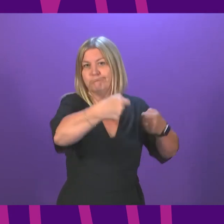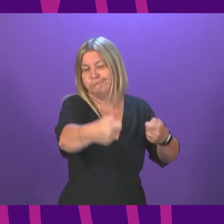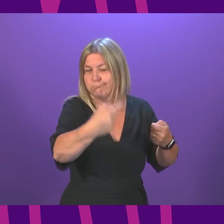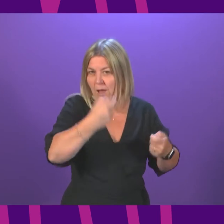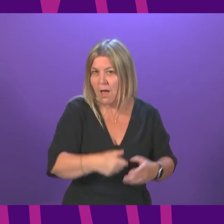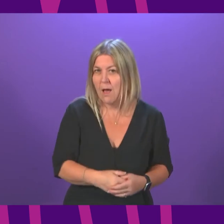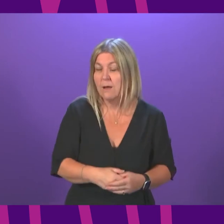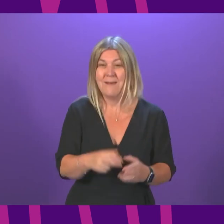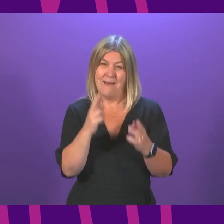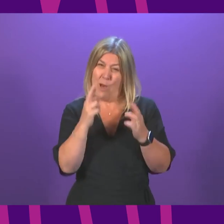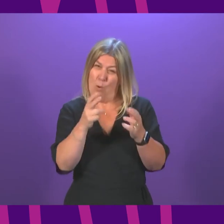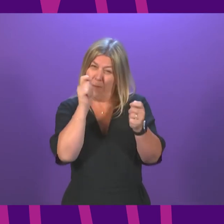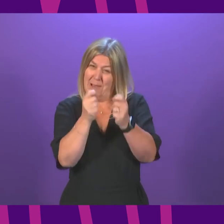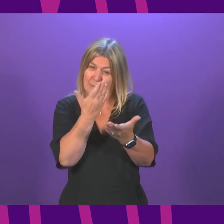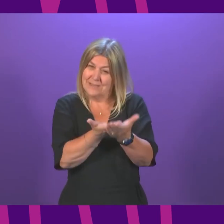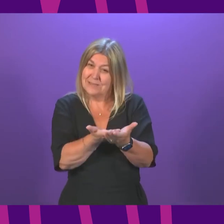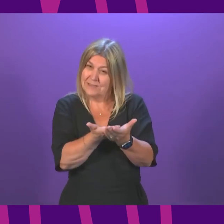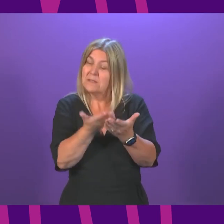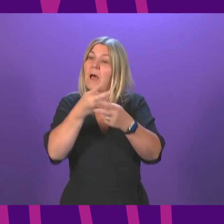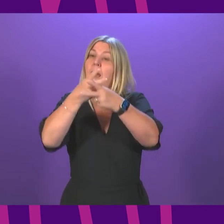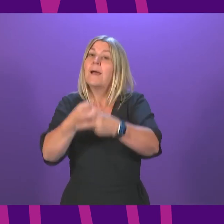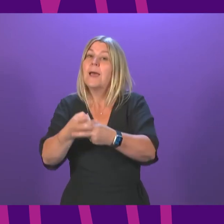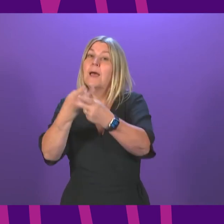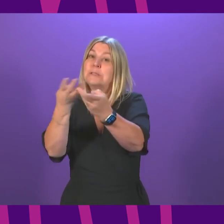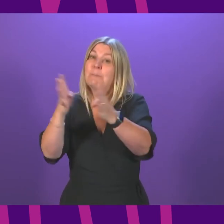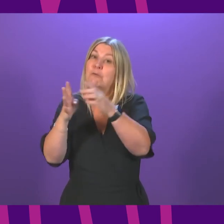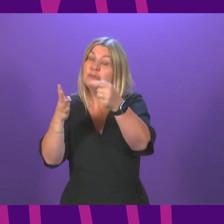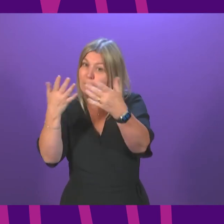The Care Inspectorate has been consulted on the amendments and has assured me that they